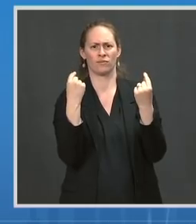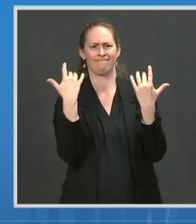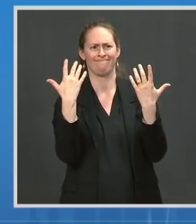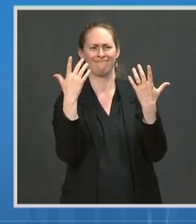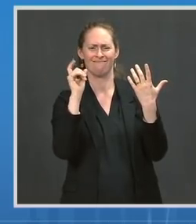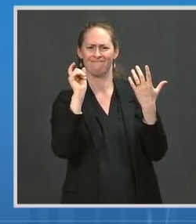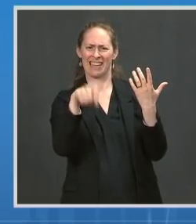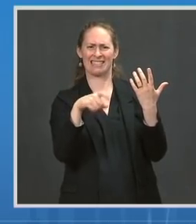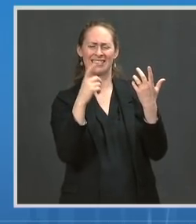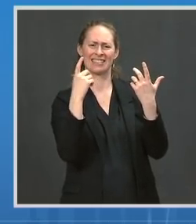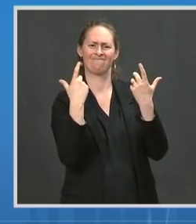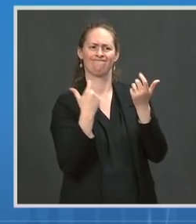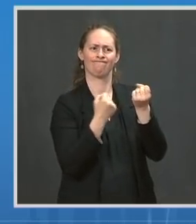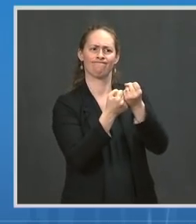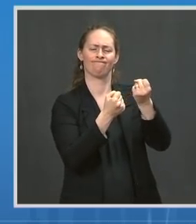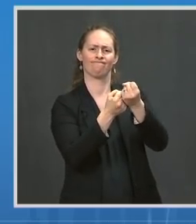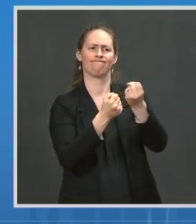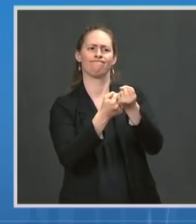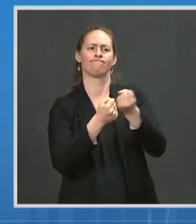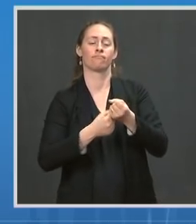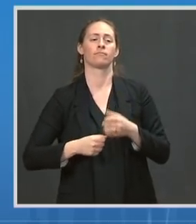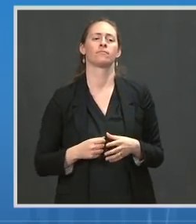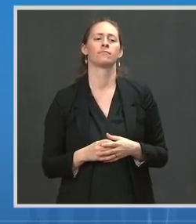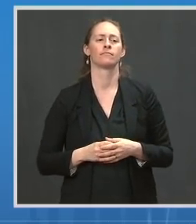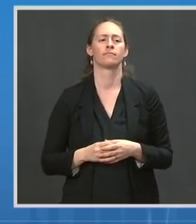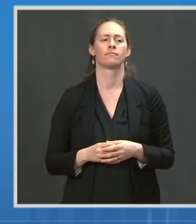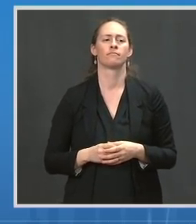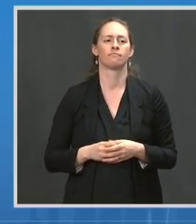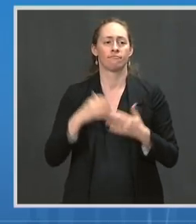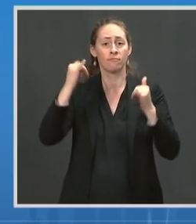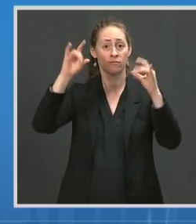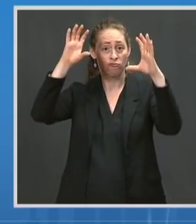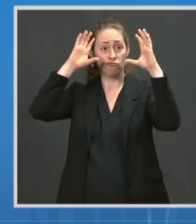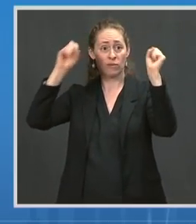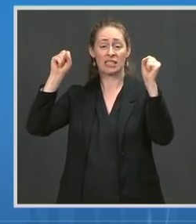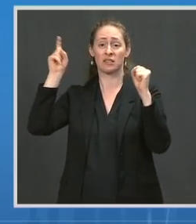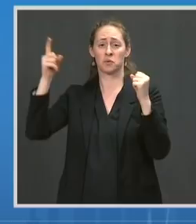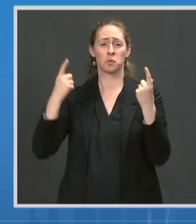Today, the Biden administration is doubling down on this critical work with a --